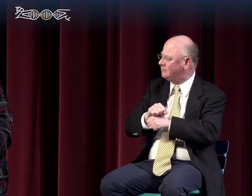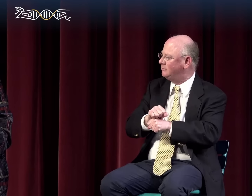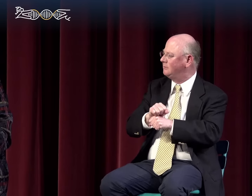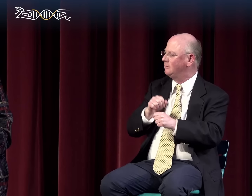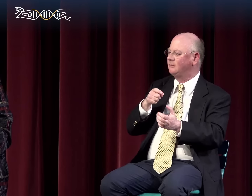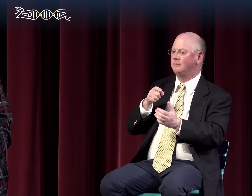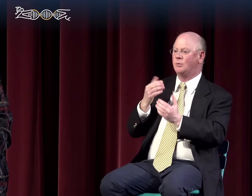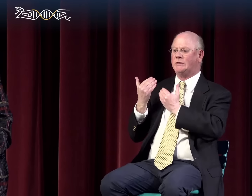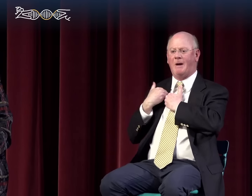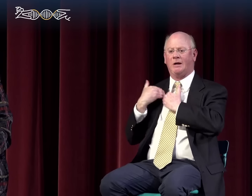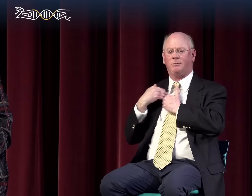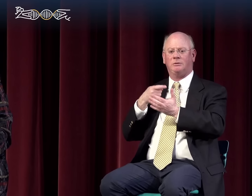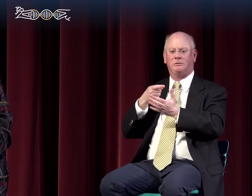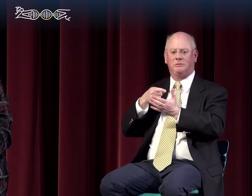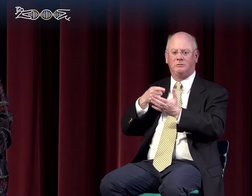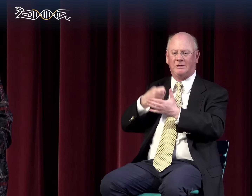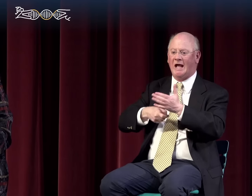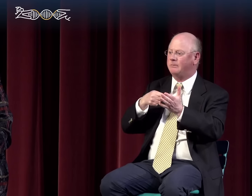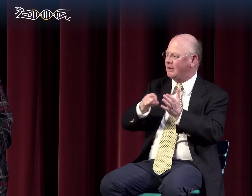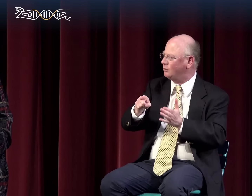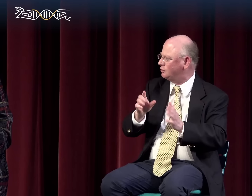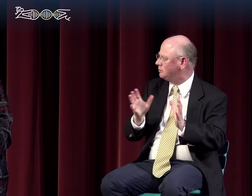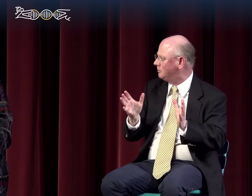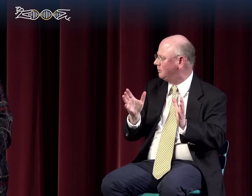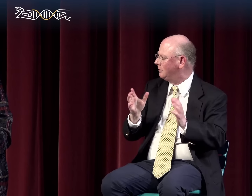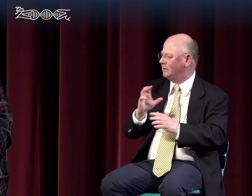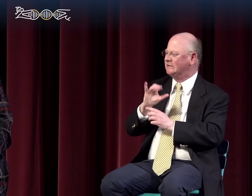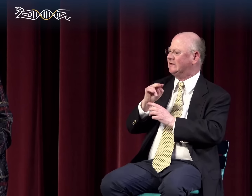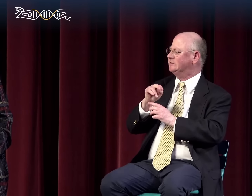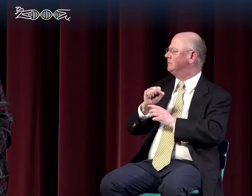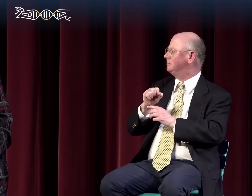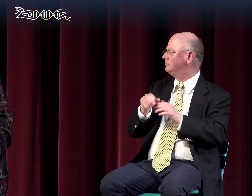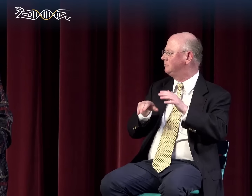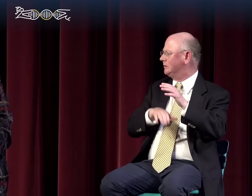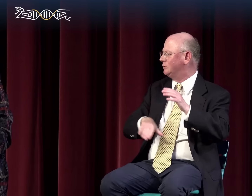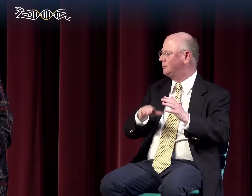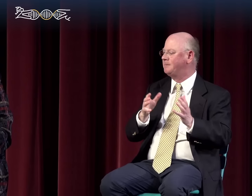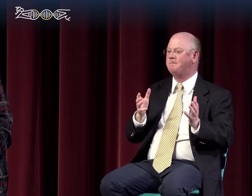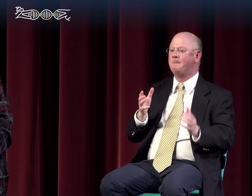be capable, intelligent employable, responsible tax paying citizens.